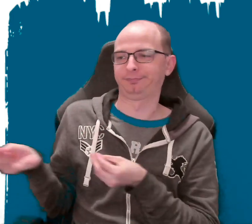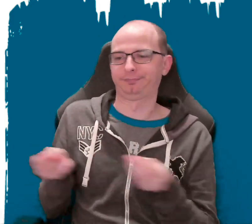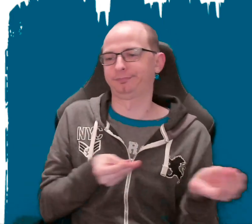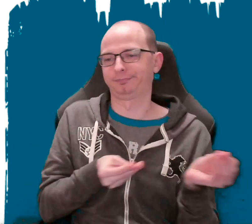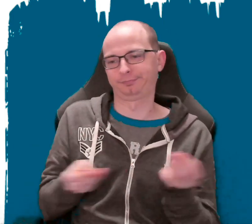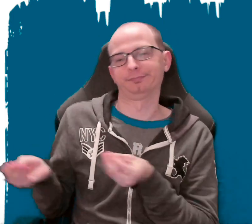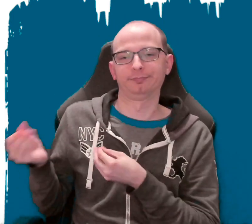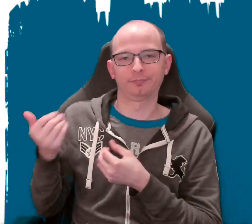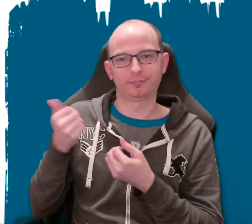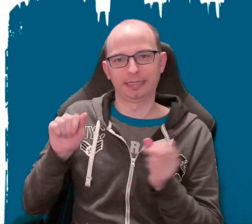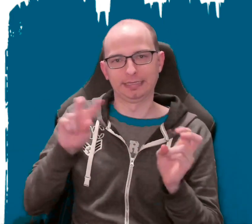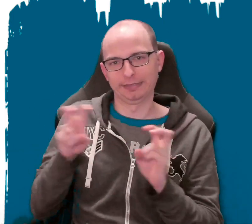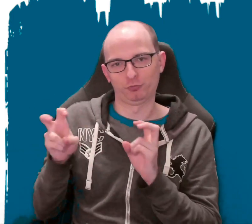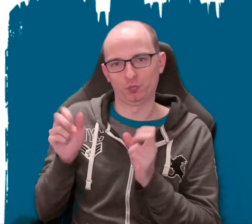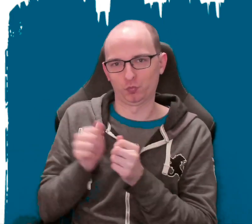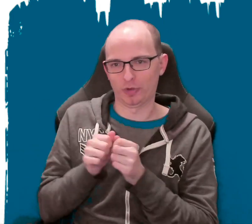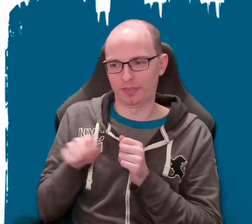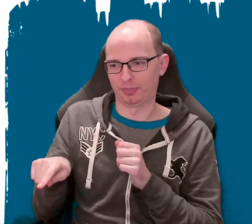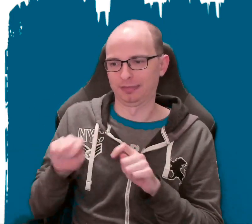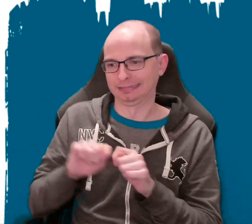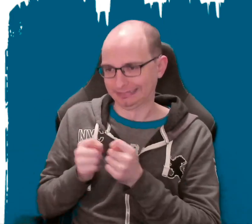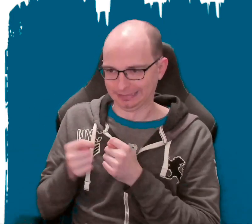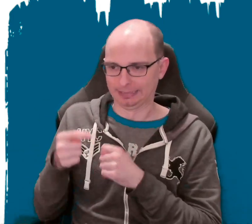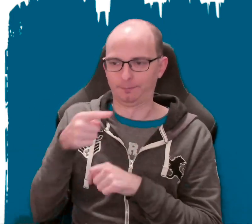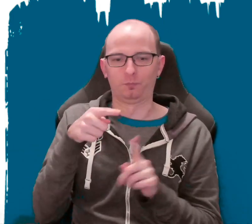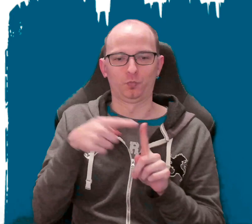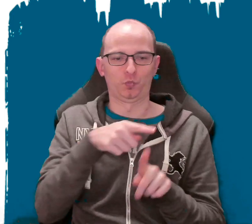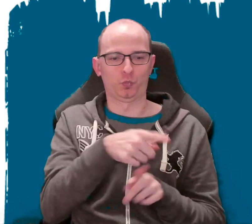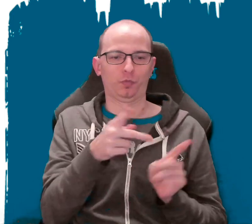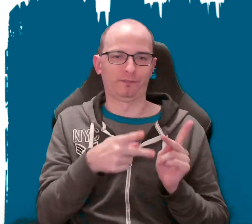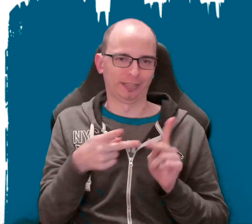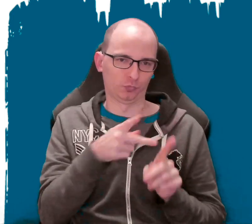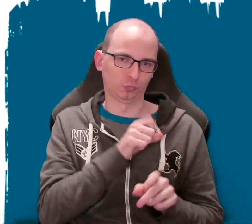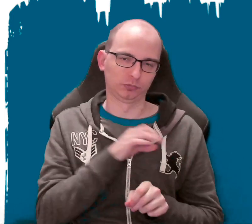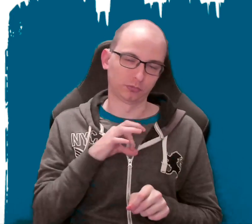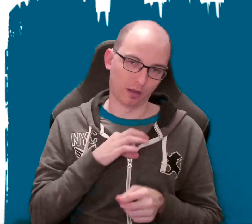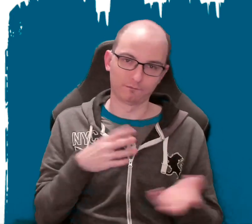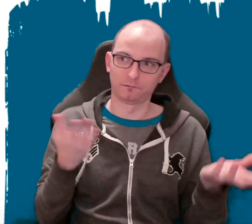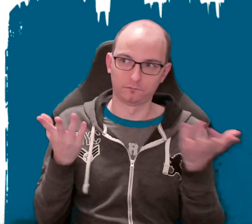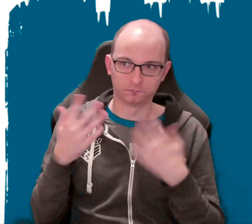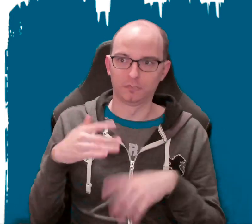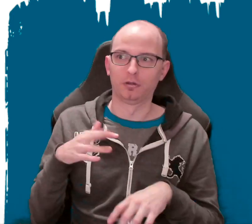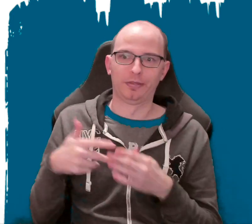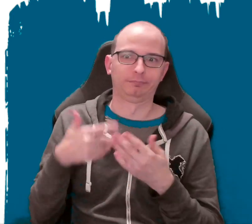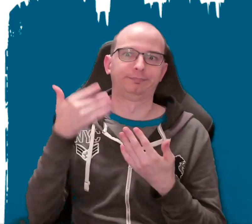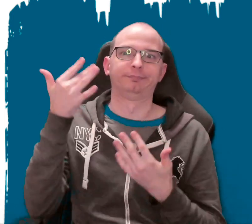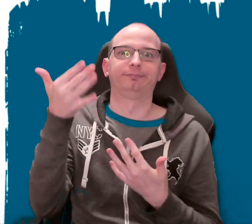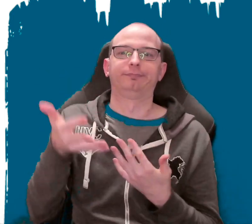I would also mediate between the staff and the team on issues that popped up.